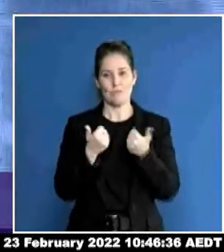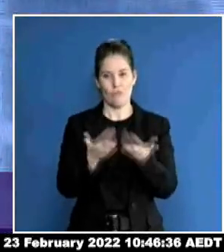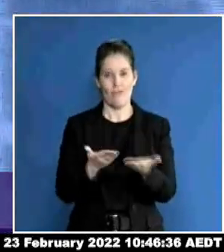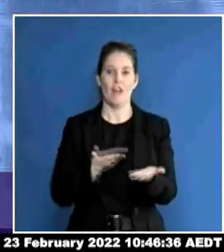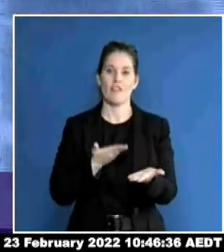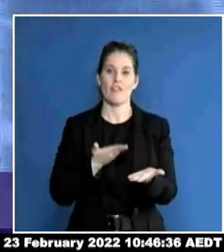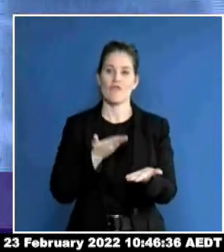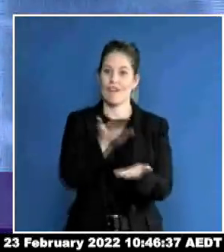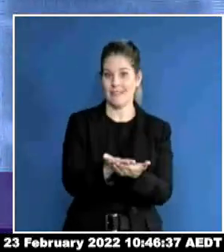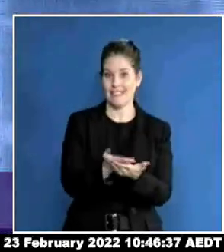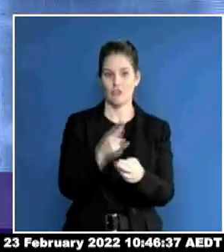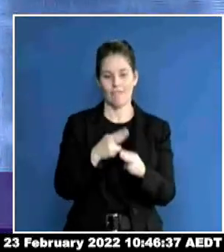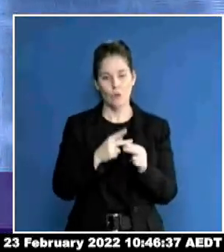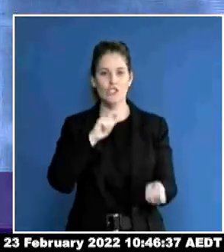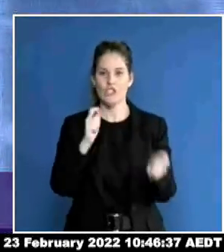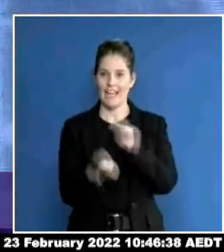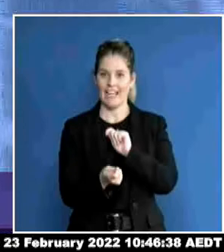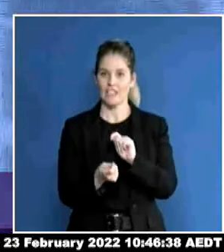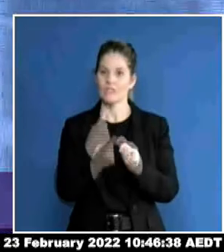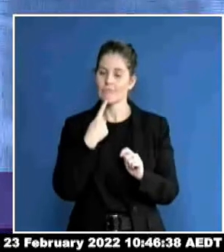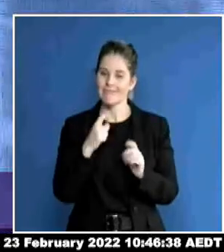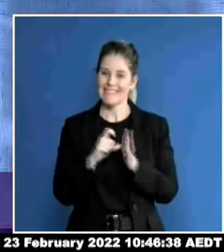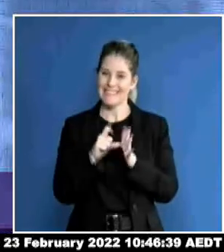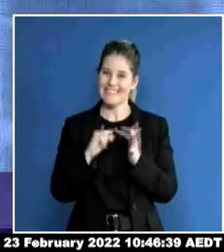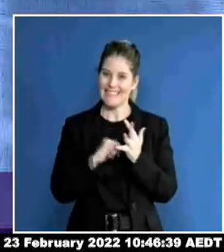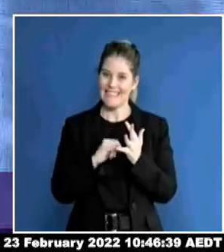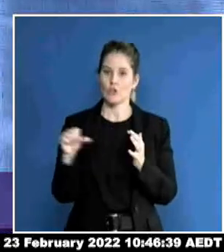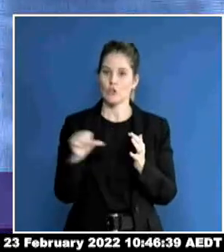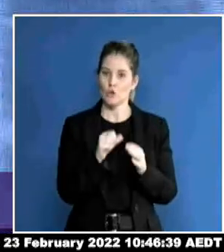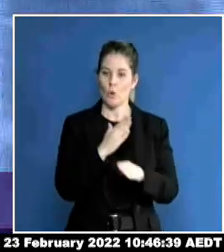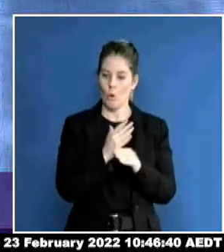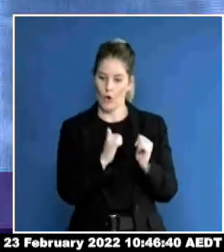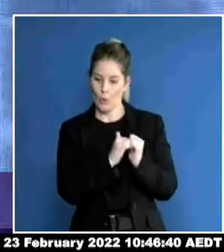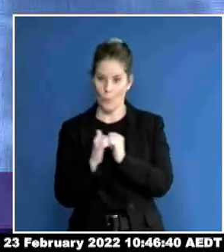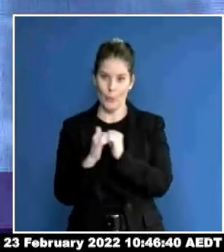with specialist services such as theirs to improve their ability to provide